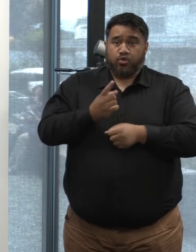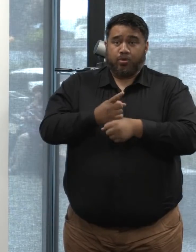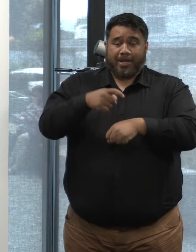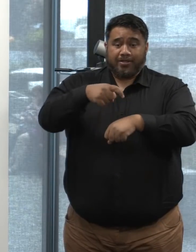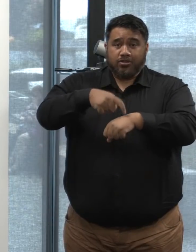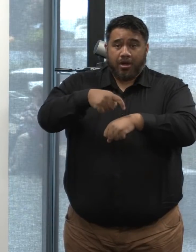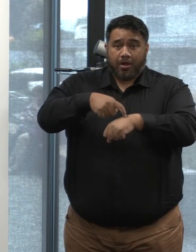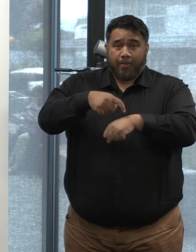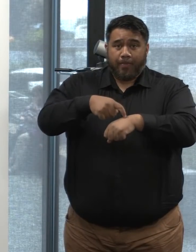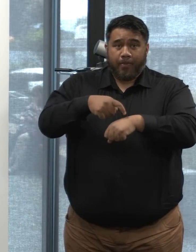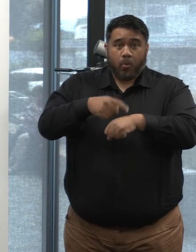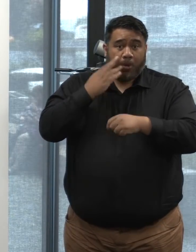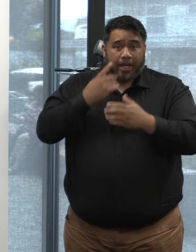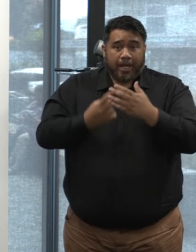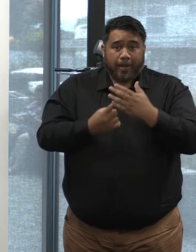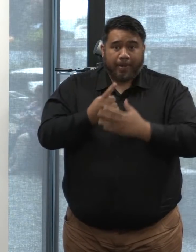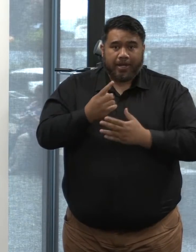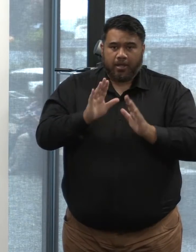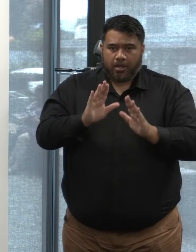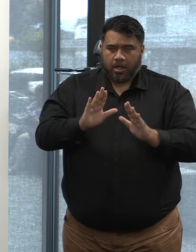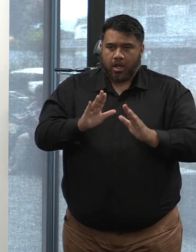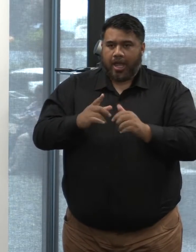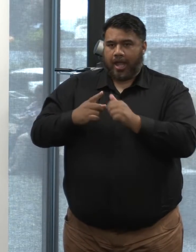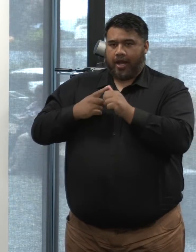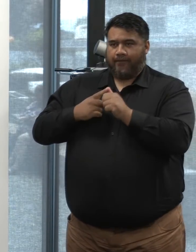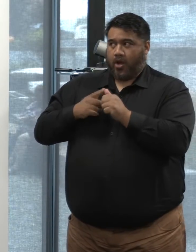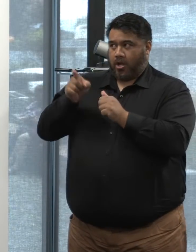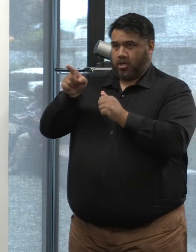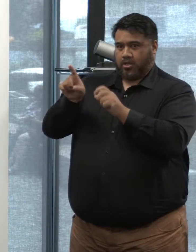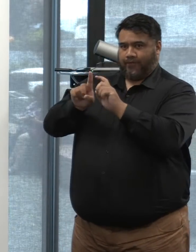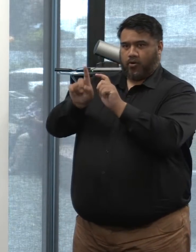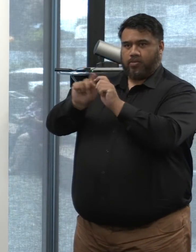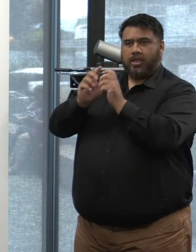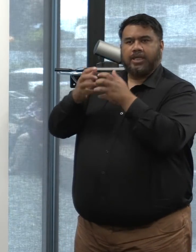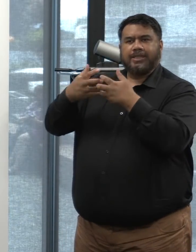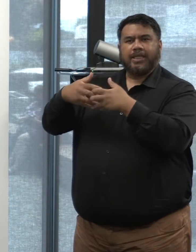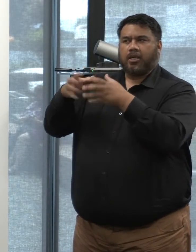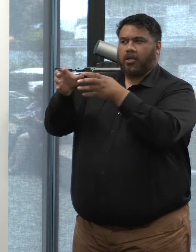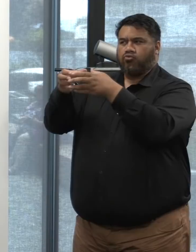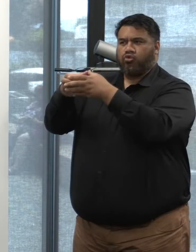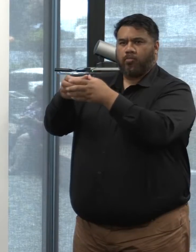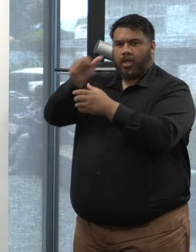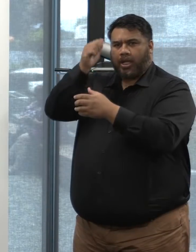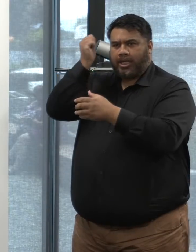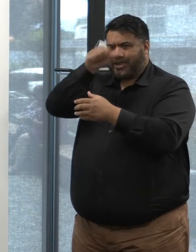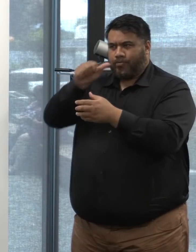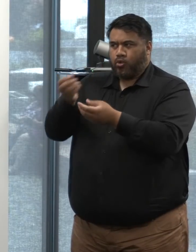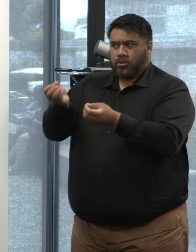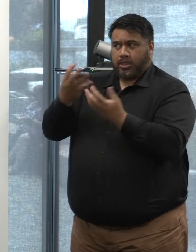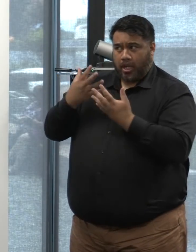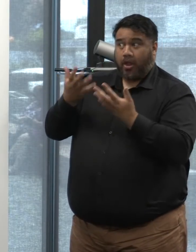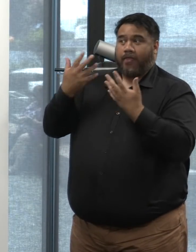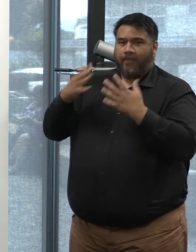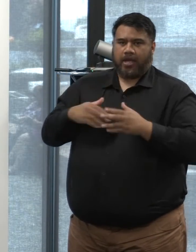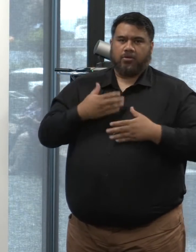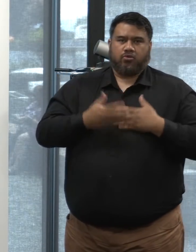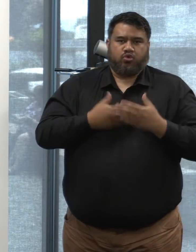weeks ago so people in the -- people's immunity would be kicking in? In terms of the timing, we